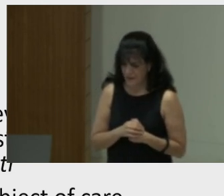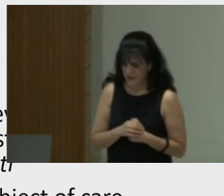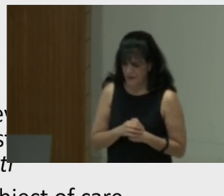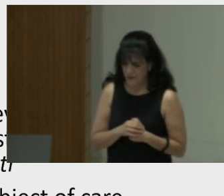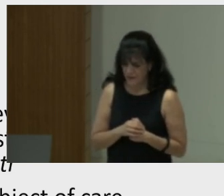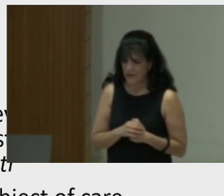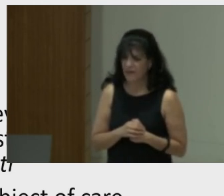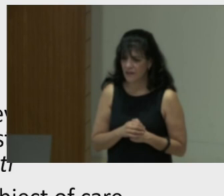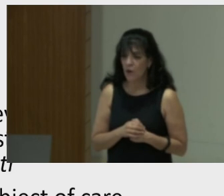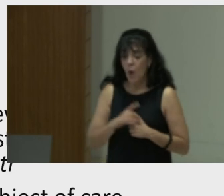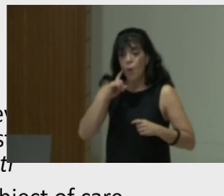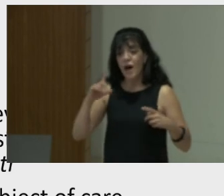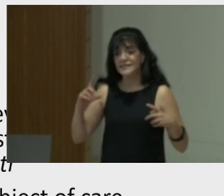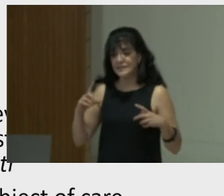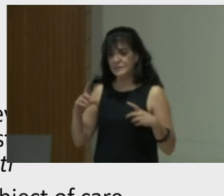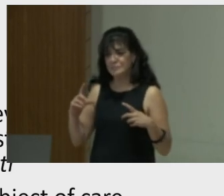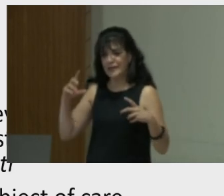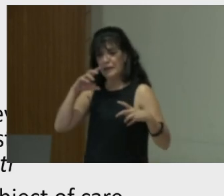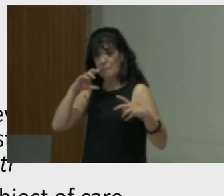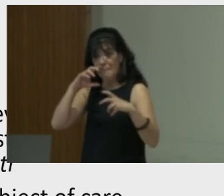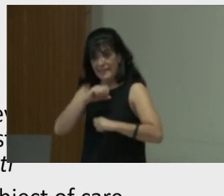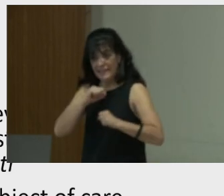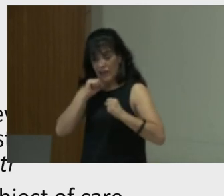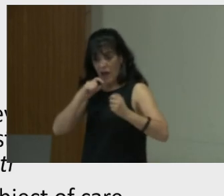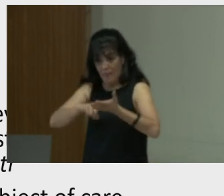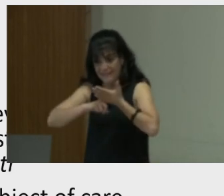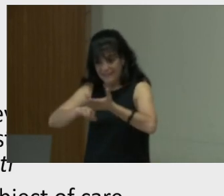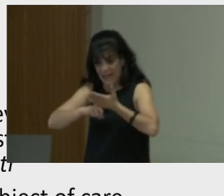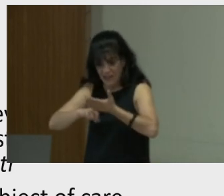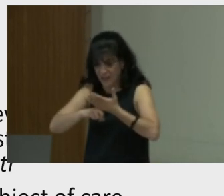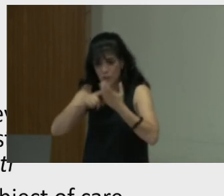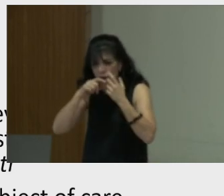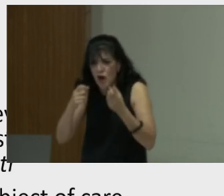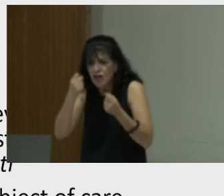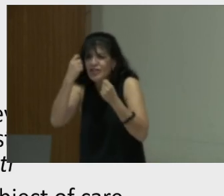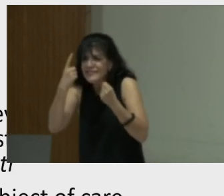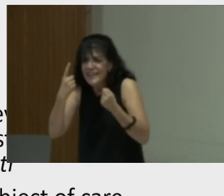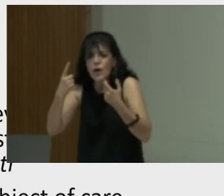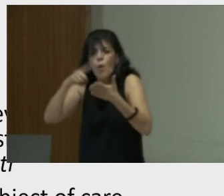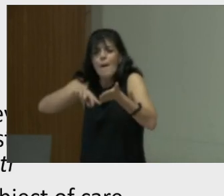What's been missing from the discussion has therefore been an understanding of protective standards